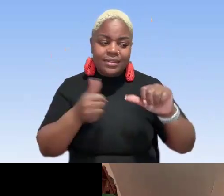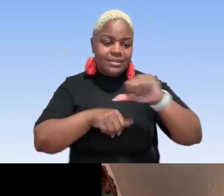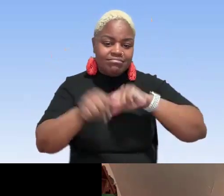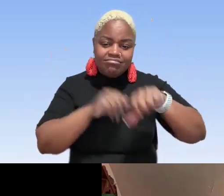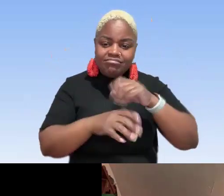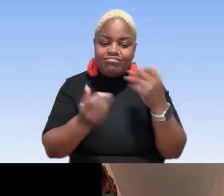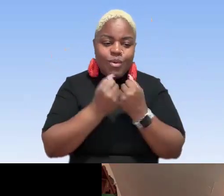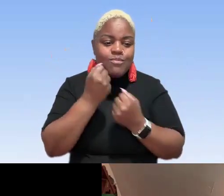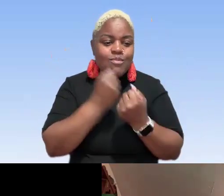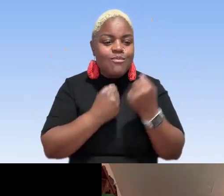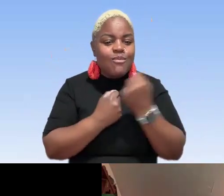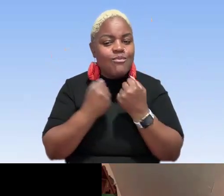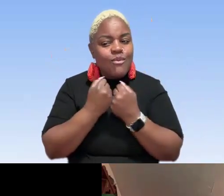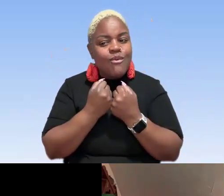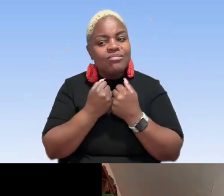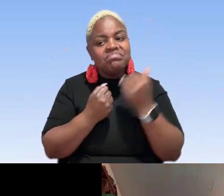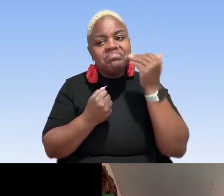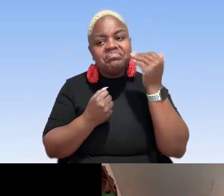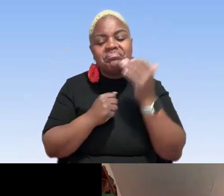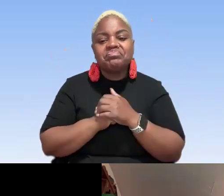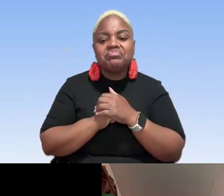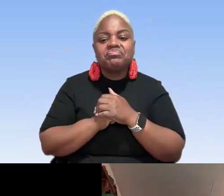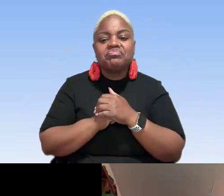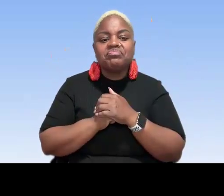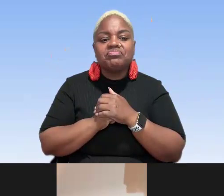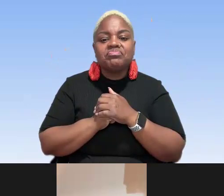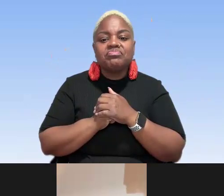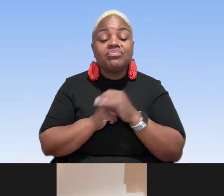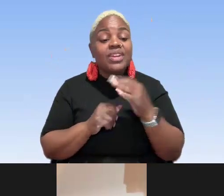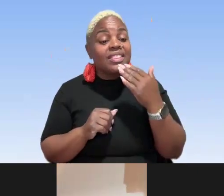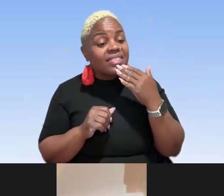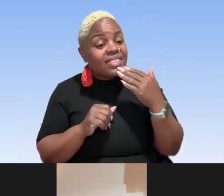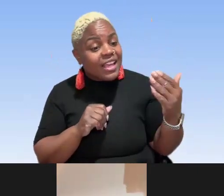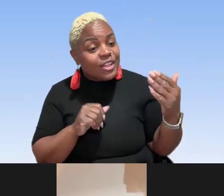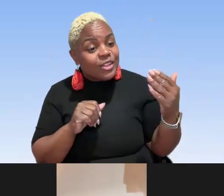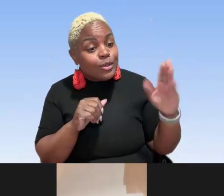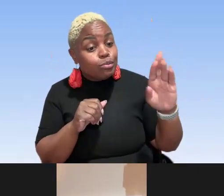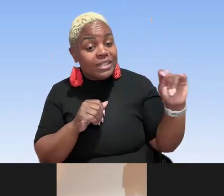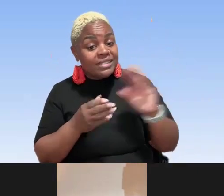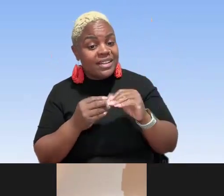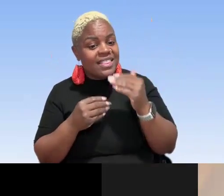[BRITTANIE HERNANDEZ-WILSON] Thank you so much, Phacelia. I can't wait this, for this panel. Okay, Maria. [MARIA PALACIOS] Hi.